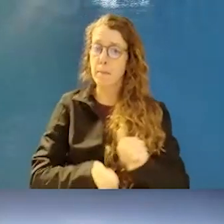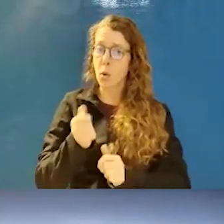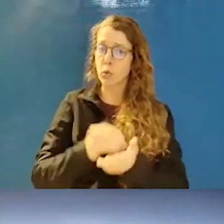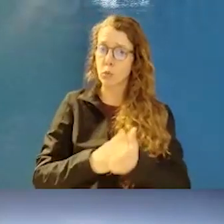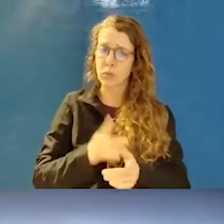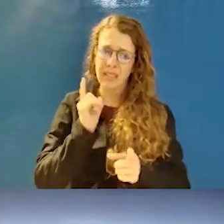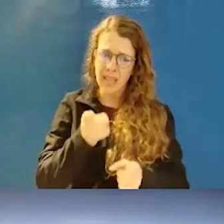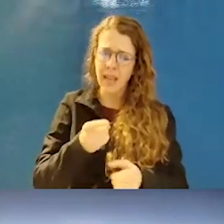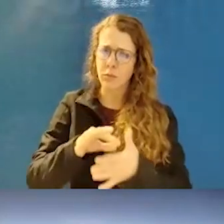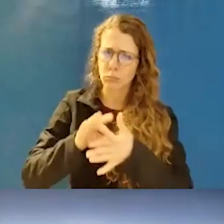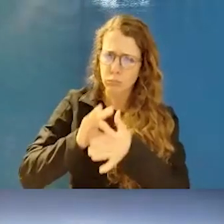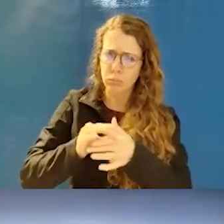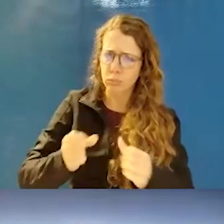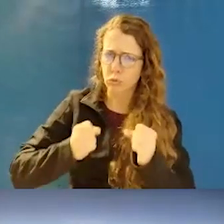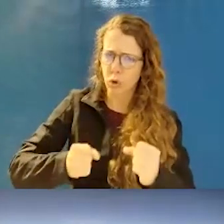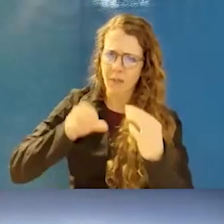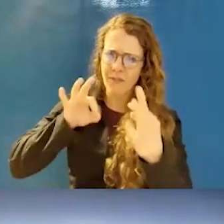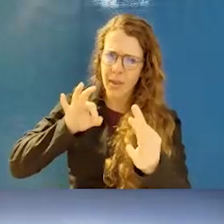then that's going to count as an instance.